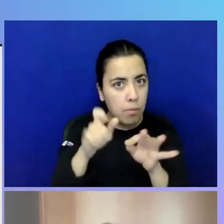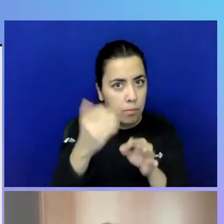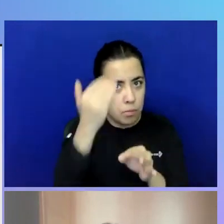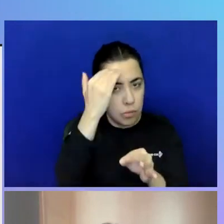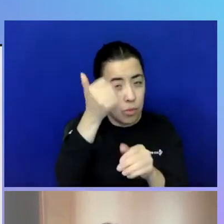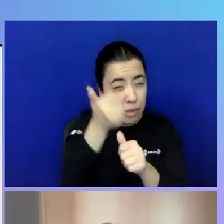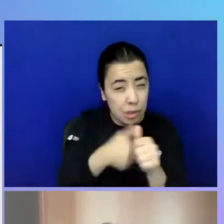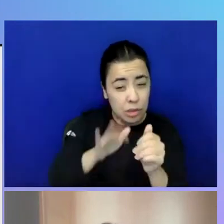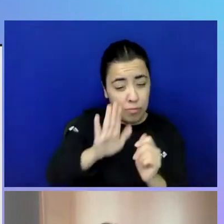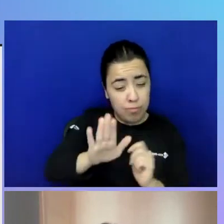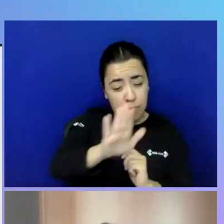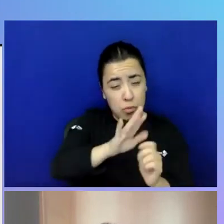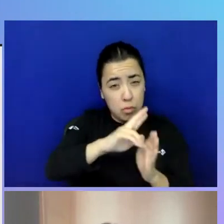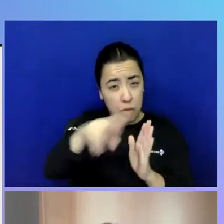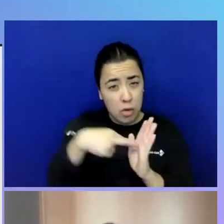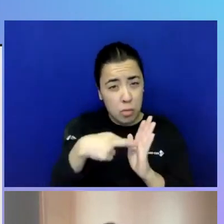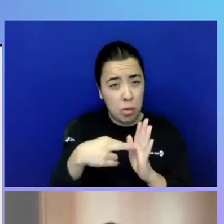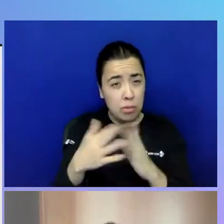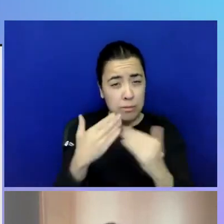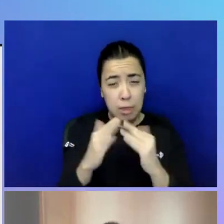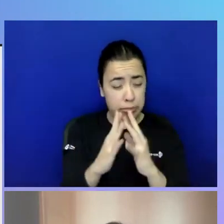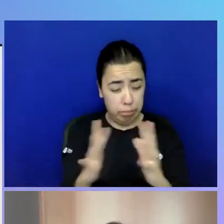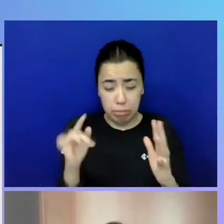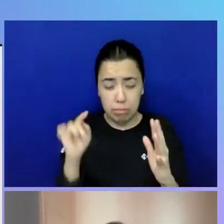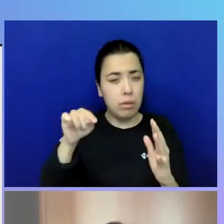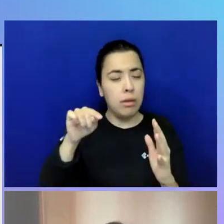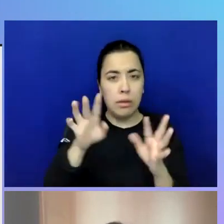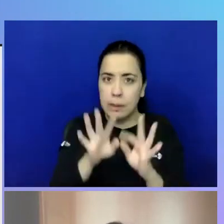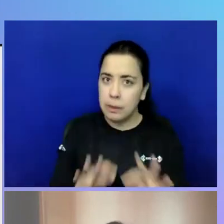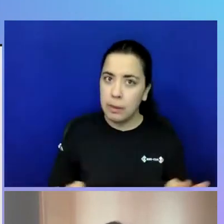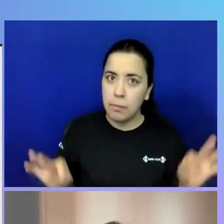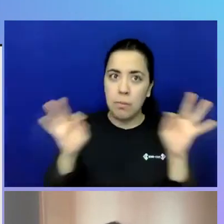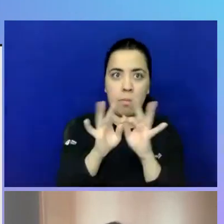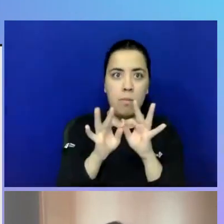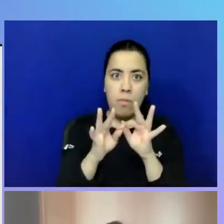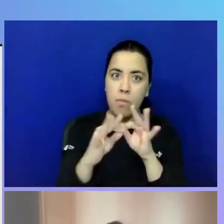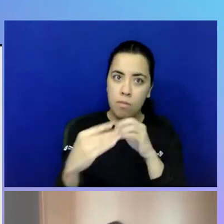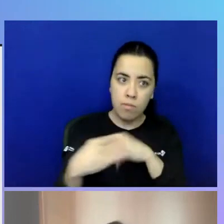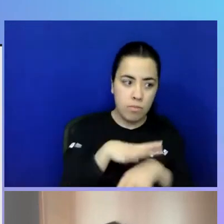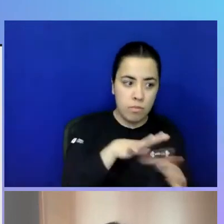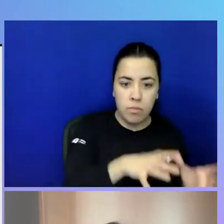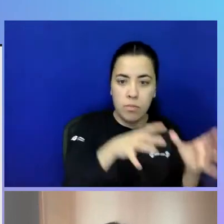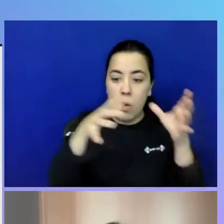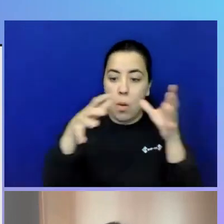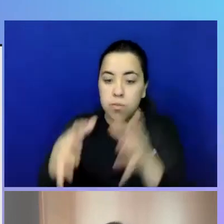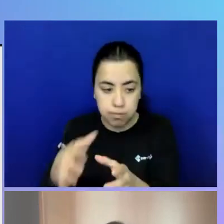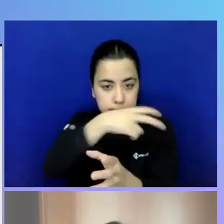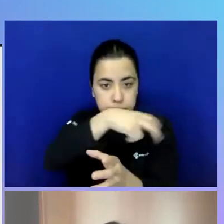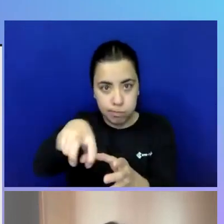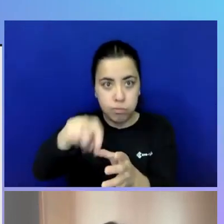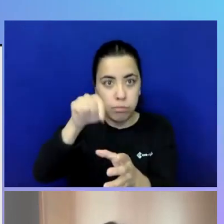crucial part, especially during a migration. And our cross-domain teams. So our designers, our developers, our